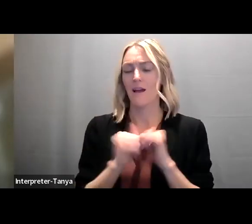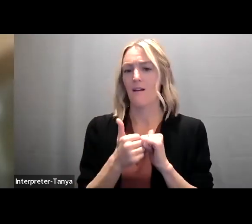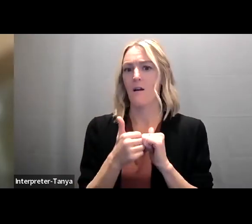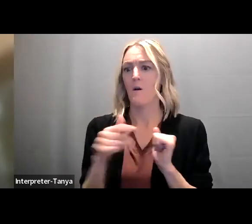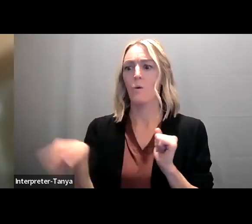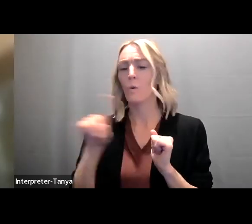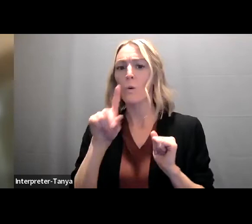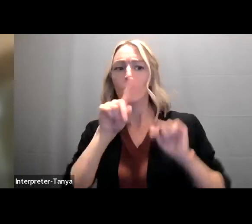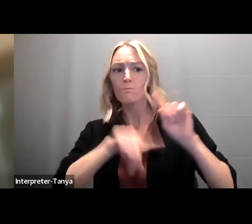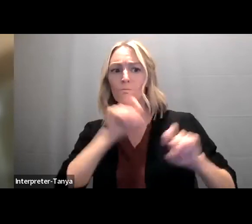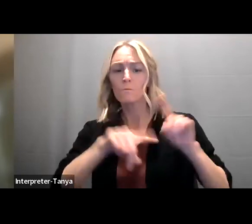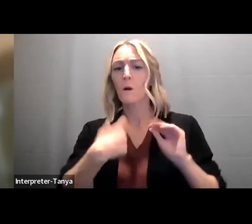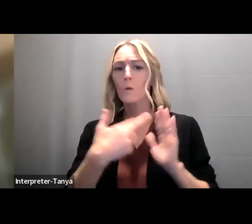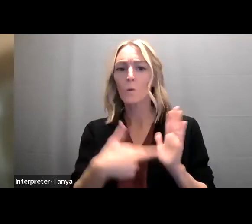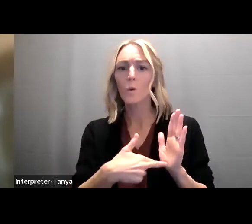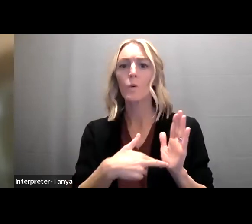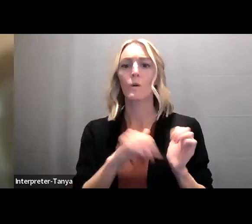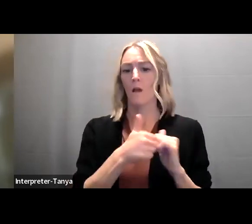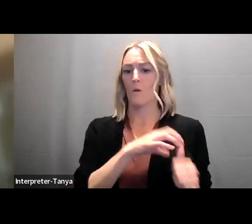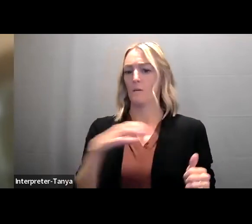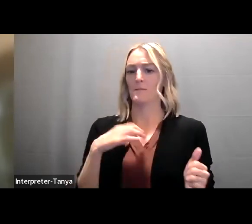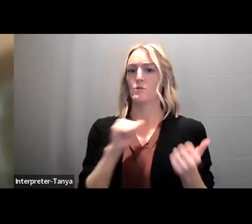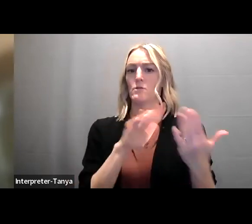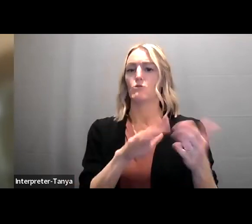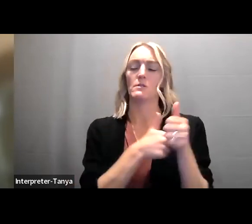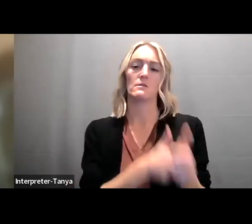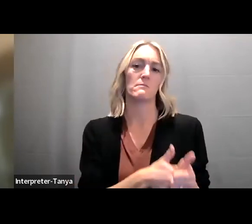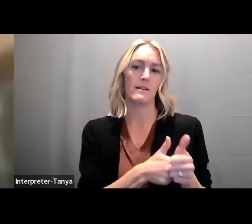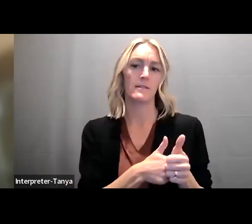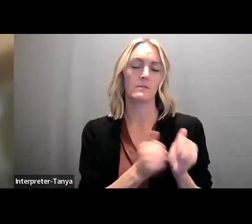the rule and how that commission is addressing compliance with that.